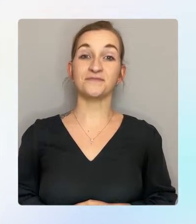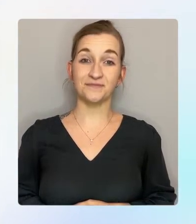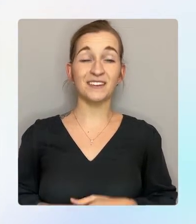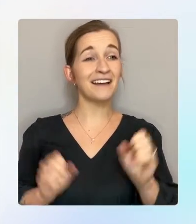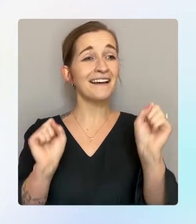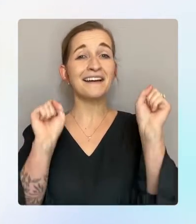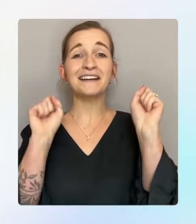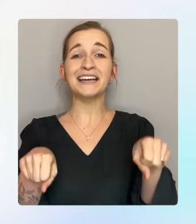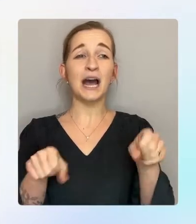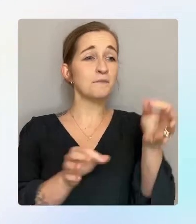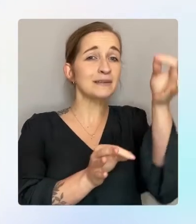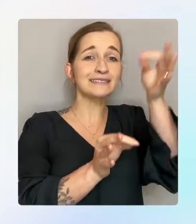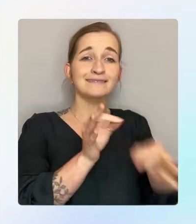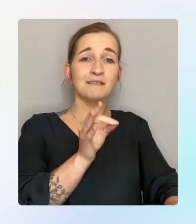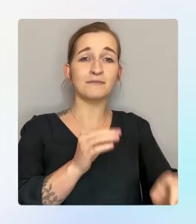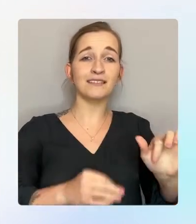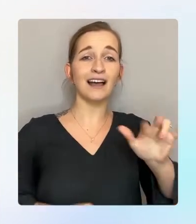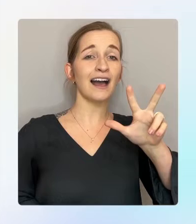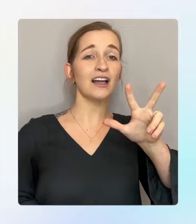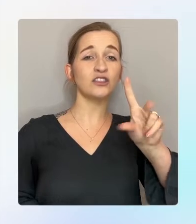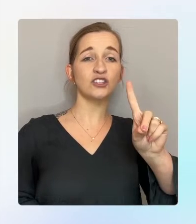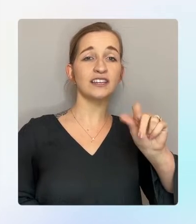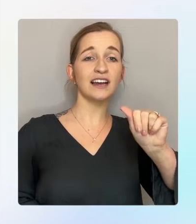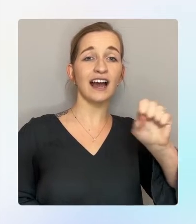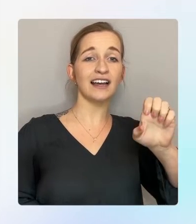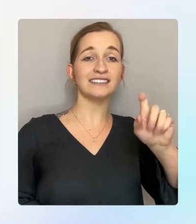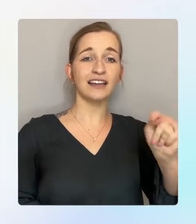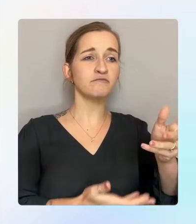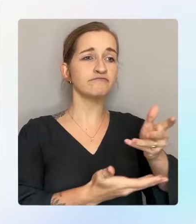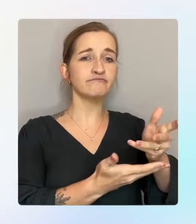They can be as simple as an interactive 3D asset